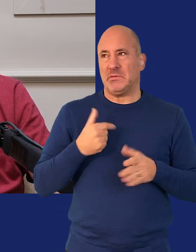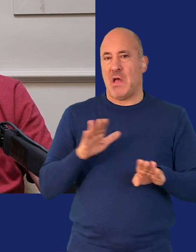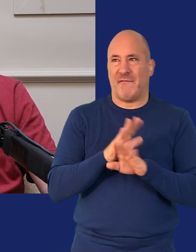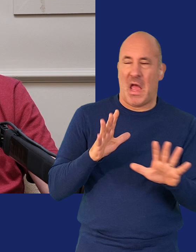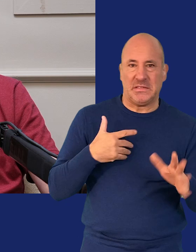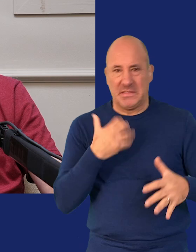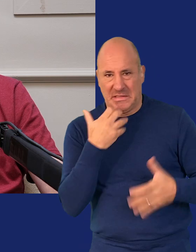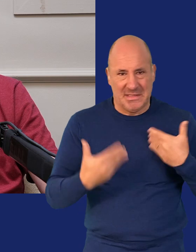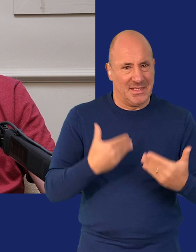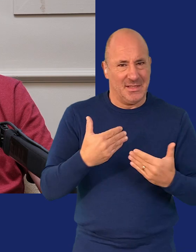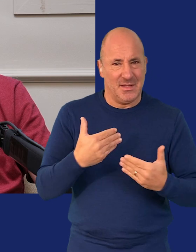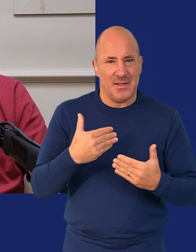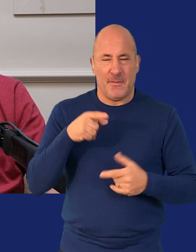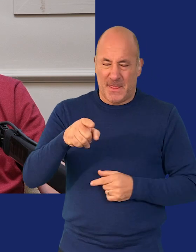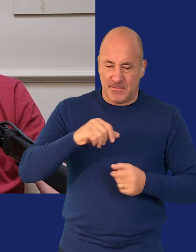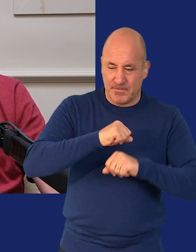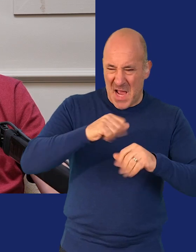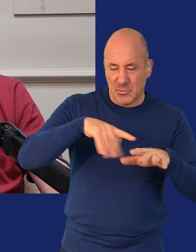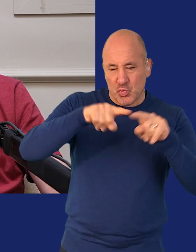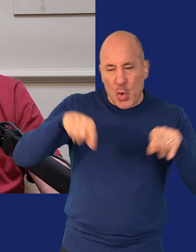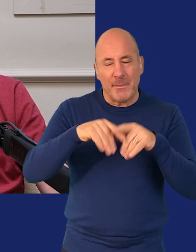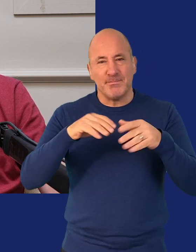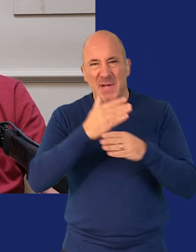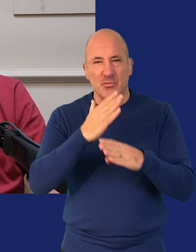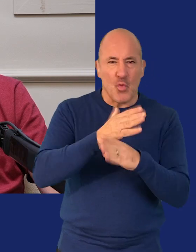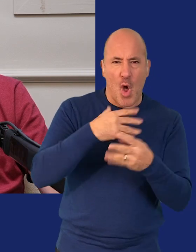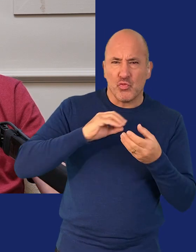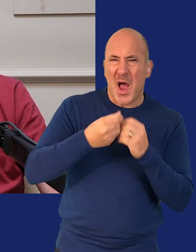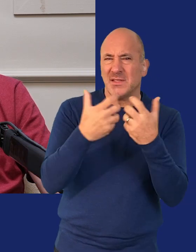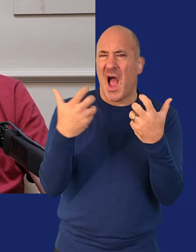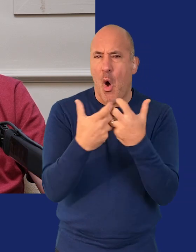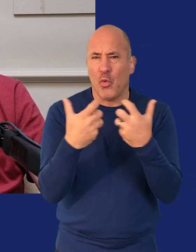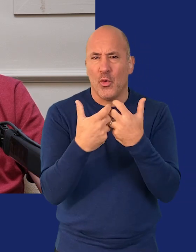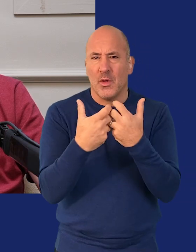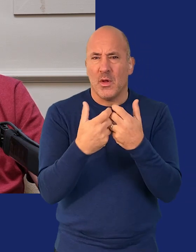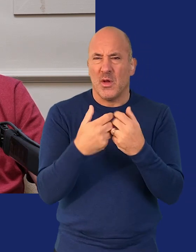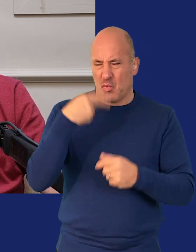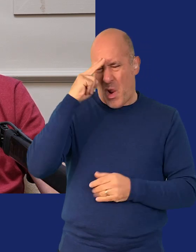your authentic self, is how do we create those spaces and, and I'll just say, why do we call it a safe place?